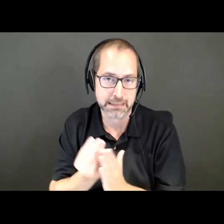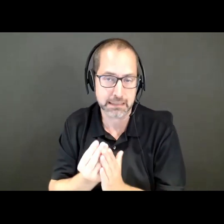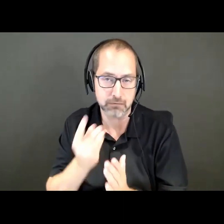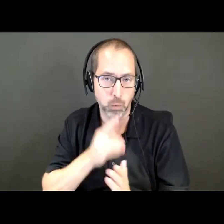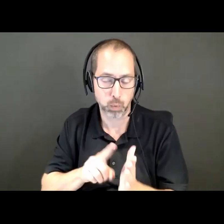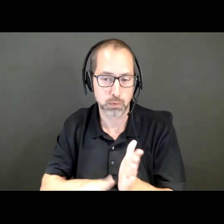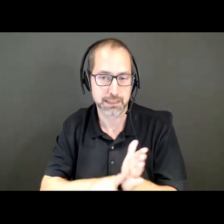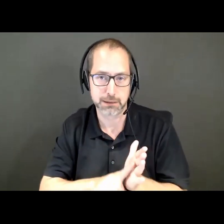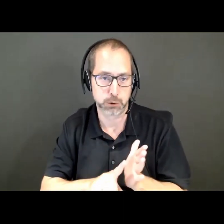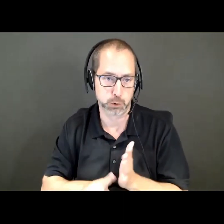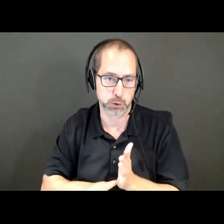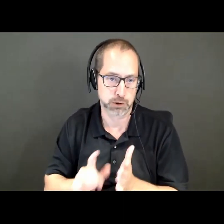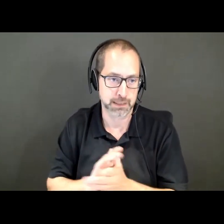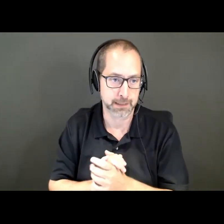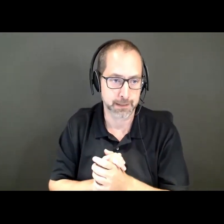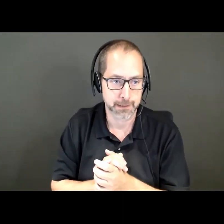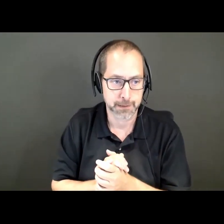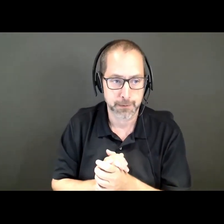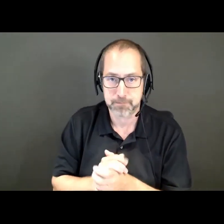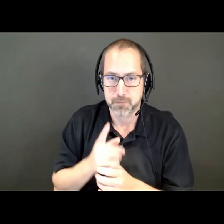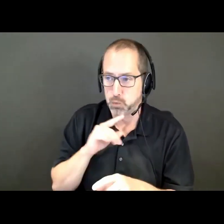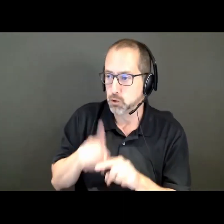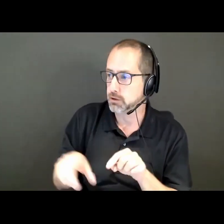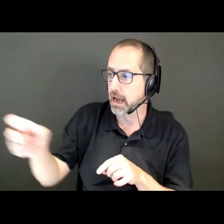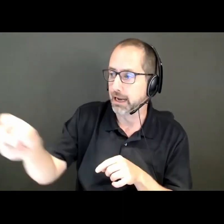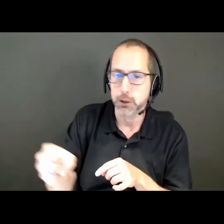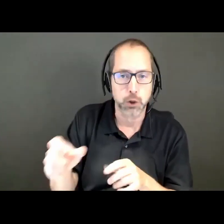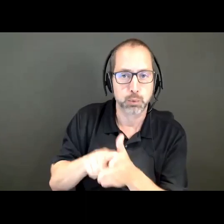have researchers come in at all or anything like that. So we were very much on the ground,